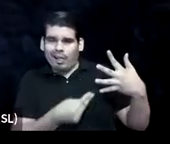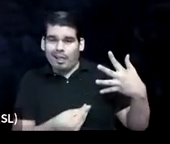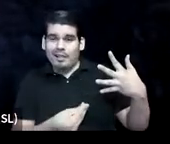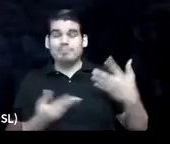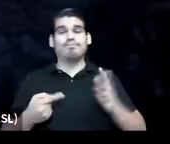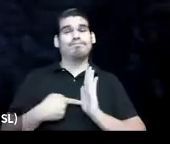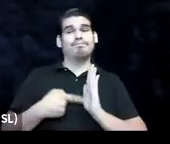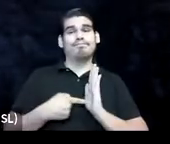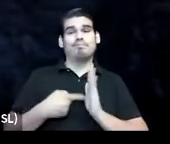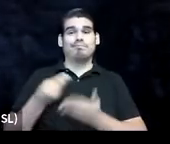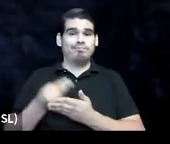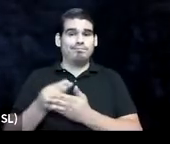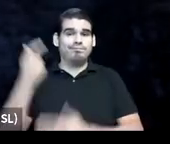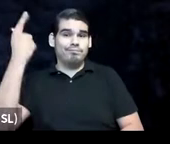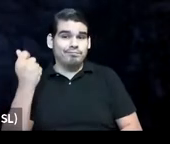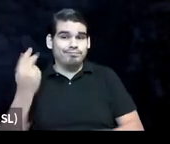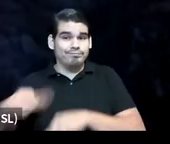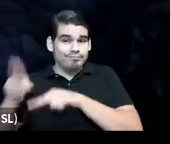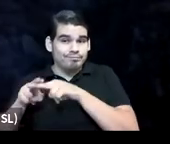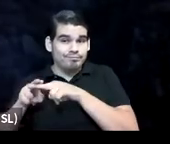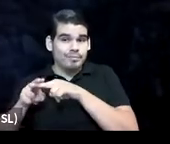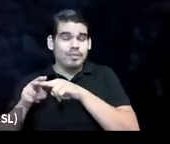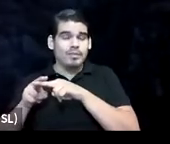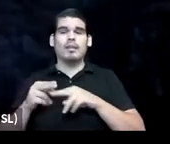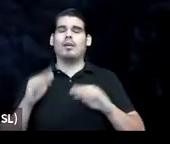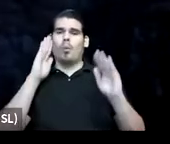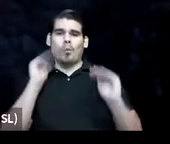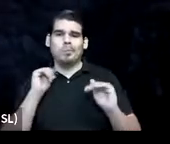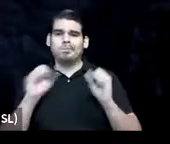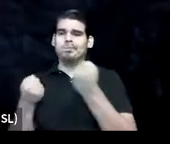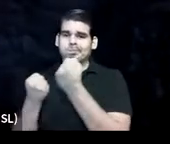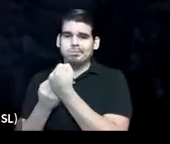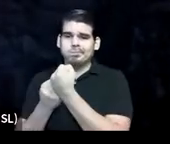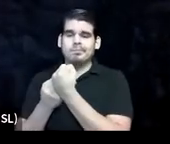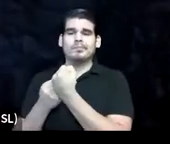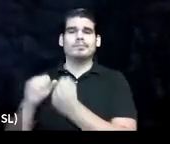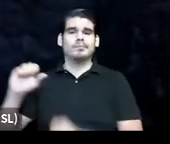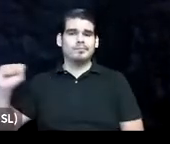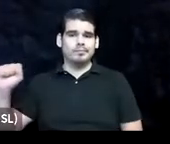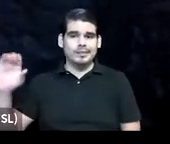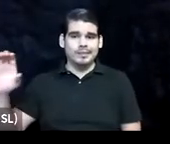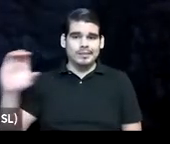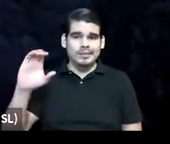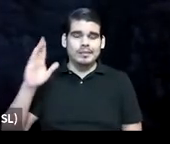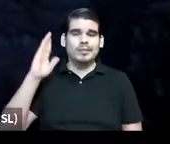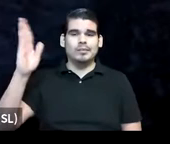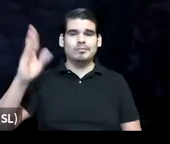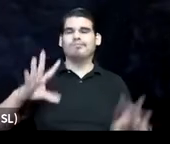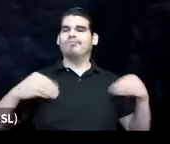Then you could kind of put that into the wording of your resolved and push that forward, just as with whereases though, and as was mentioned before, earlier in this presentation.